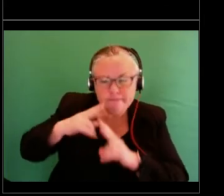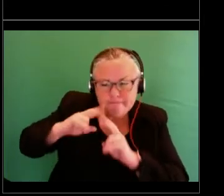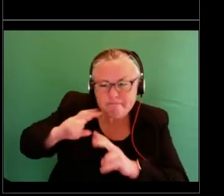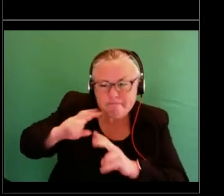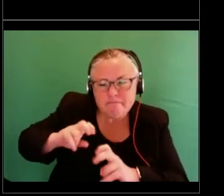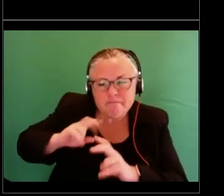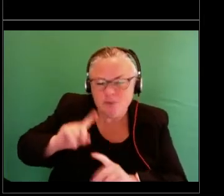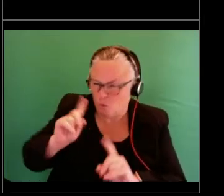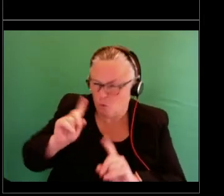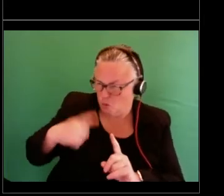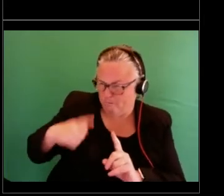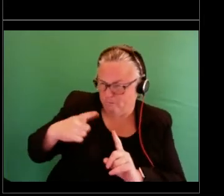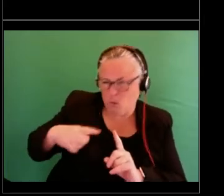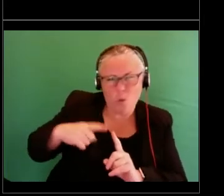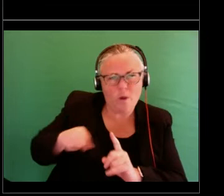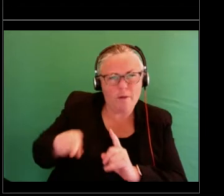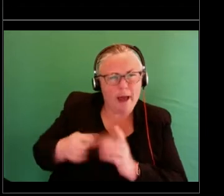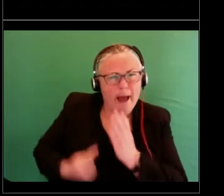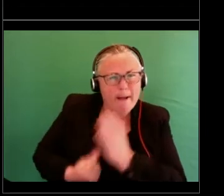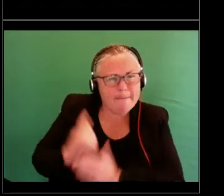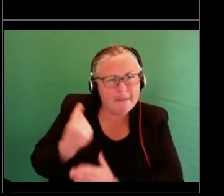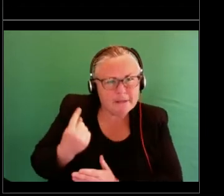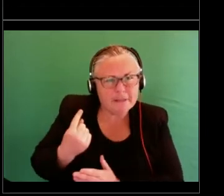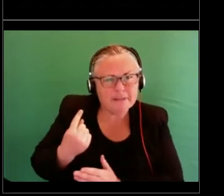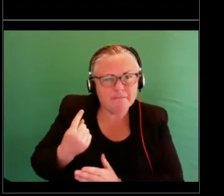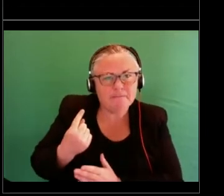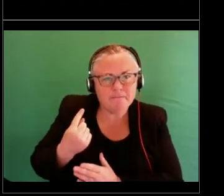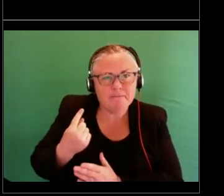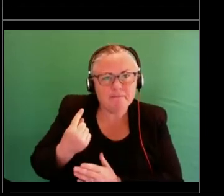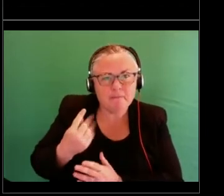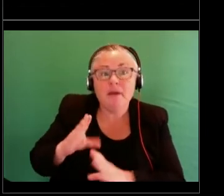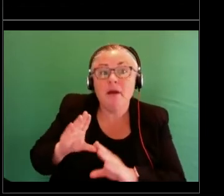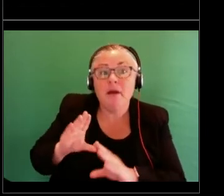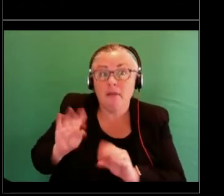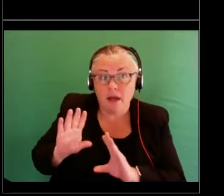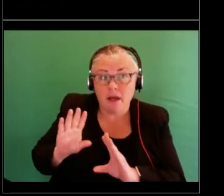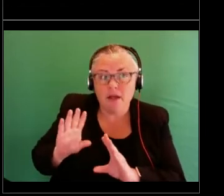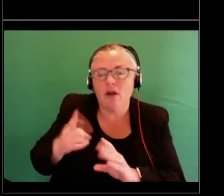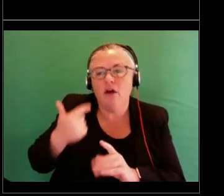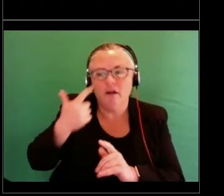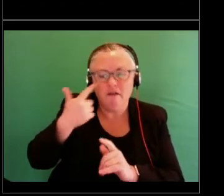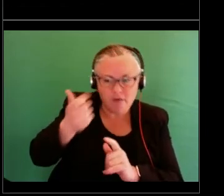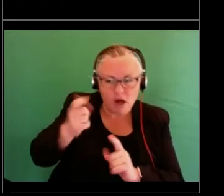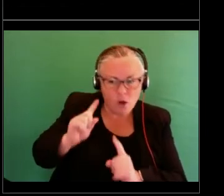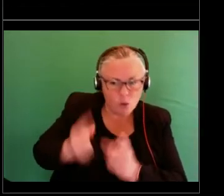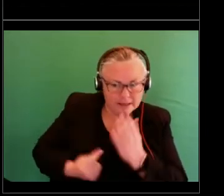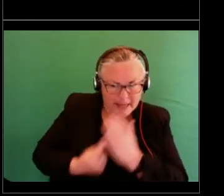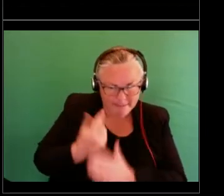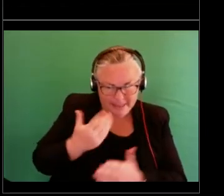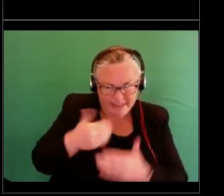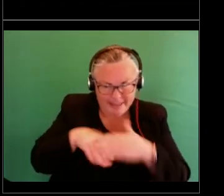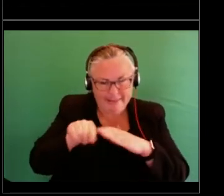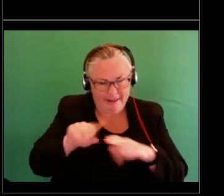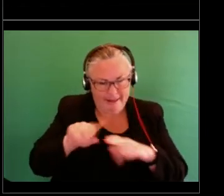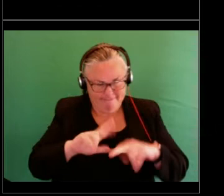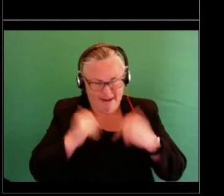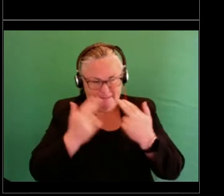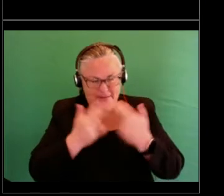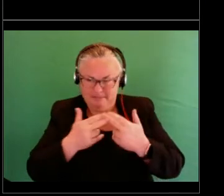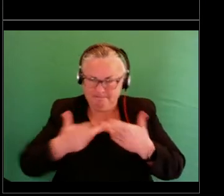I'm not familiar with that, but we're doing a thorough risk assessment. It's certainly a prompt for us to certainly have a look at that and see if there's any